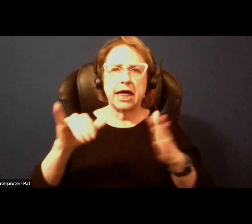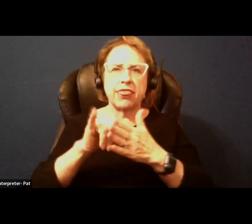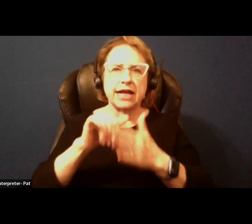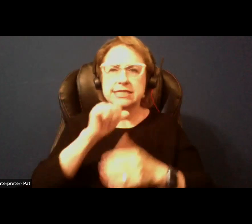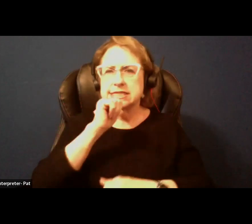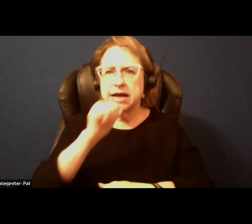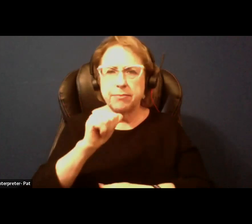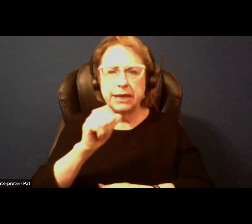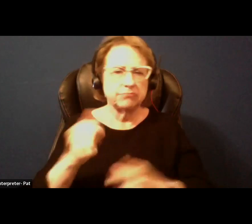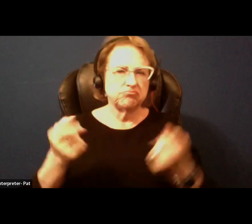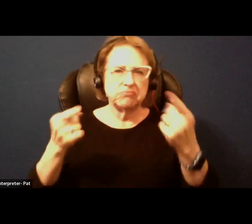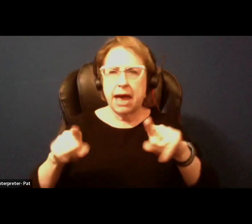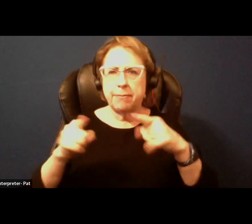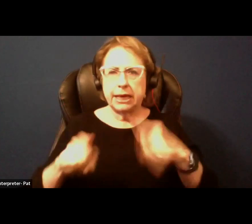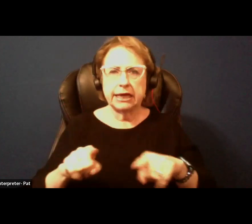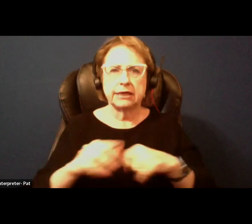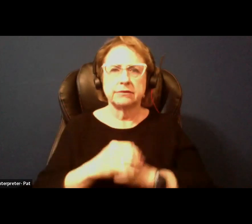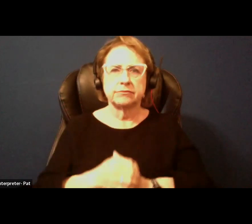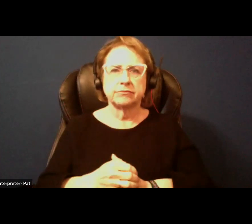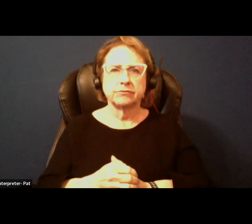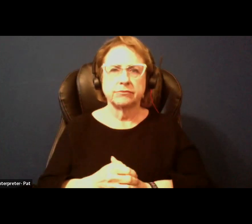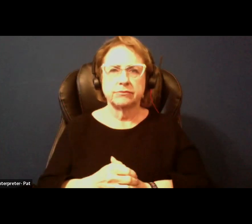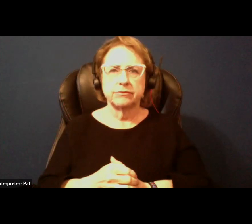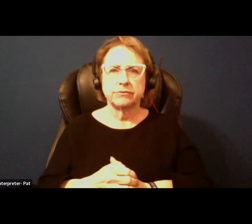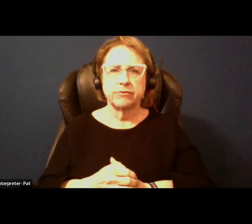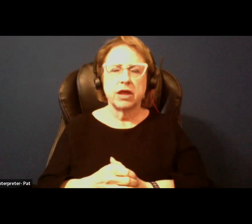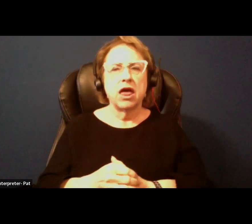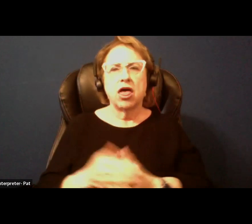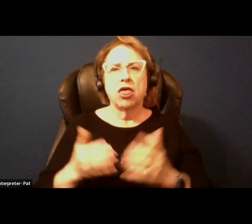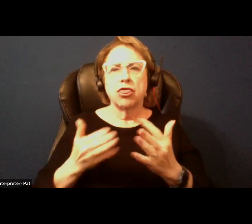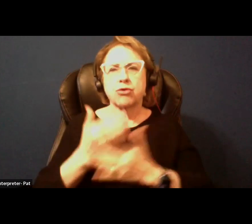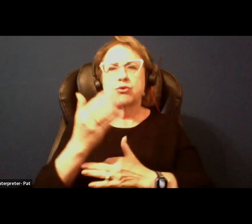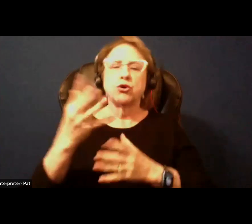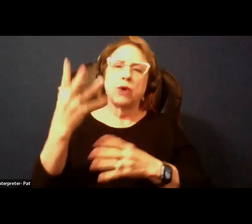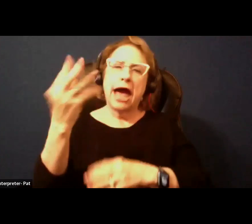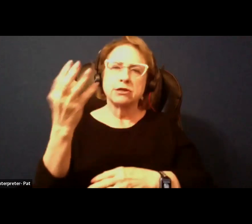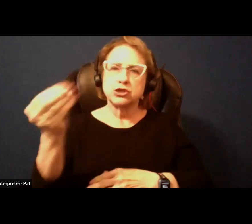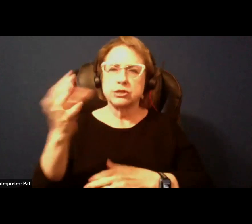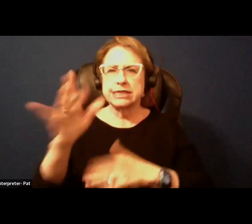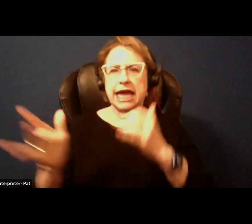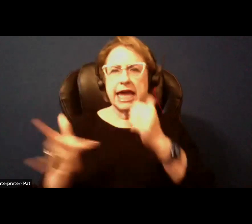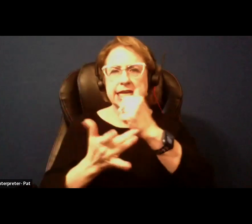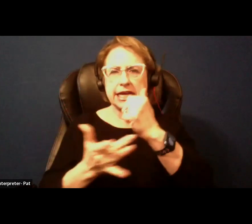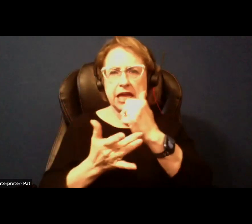jobs through outsourcing and technology and other things. And in California alone we've lost over